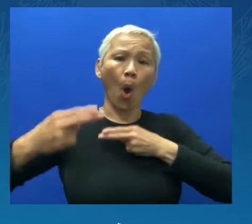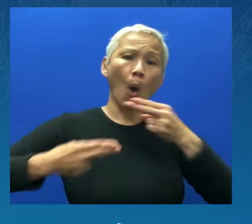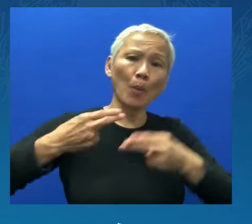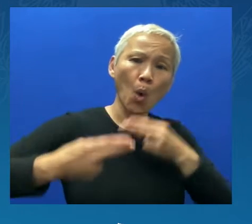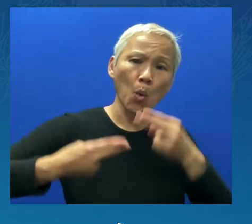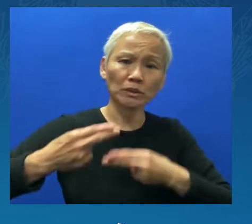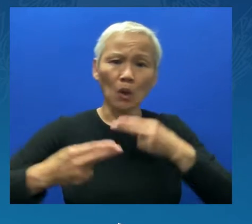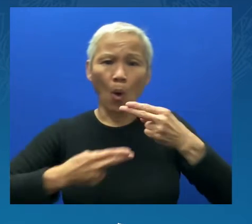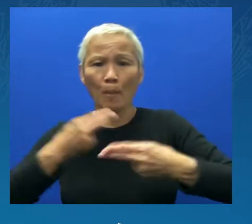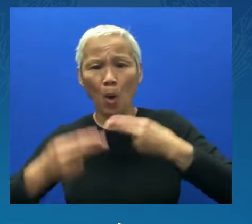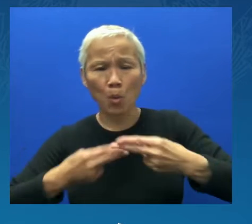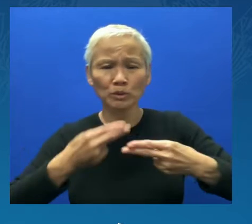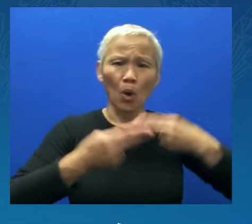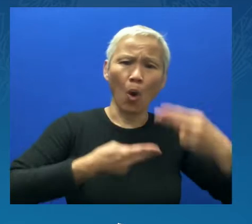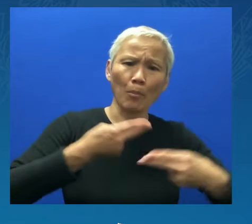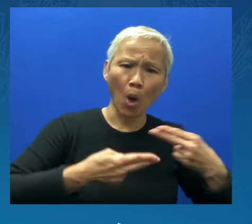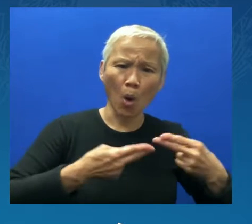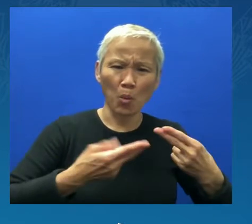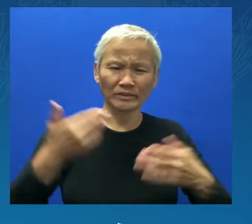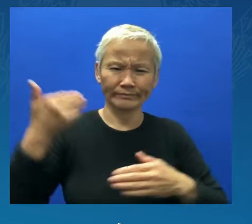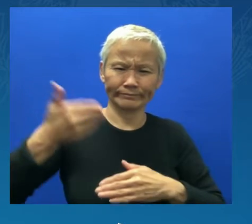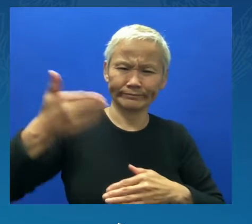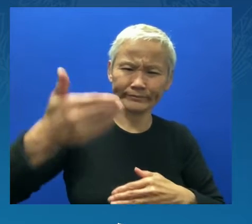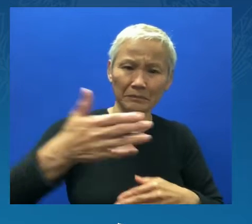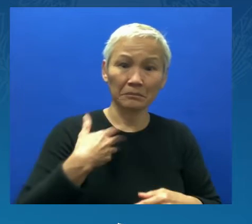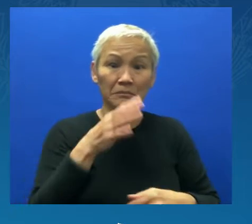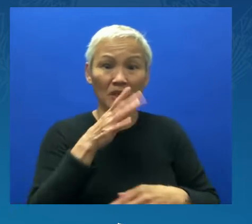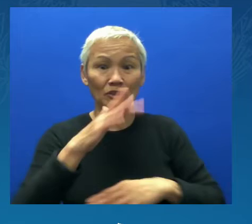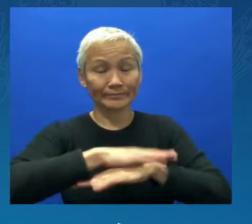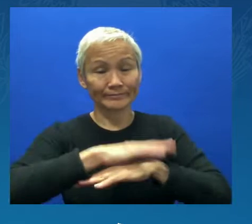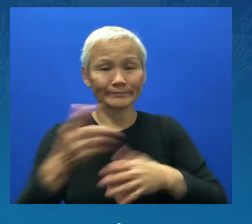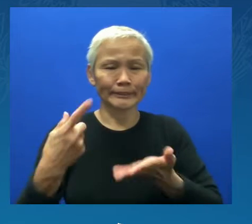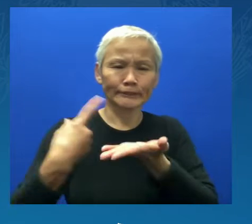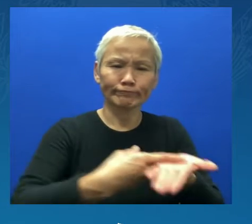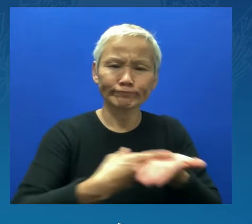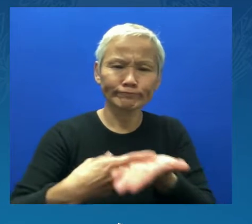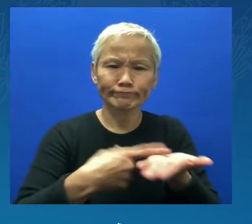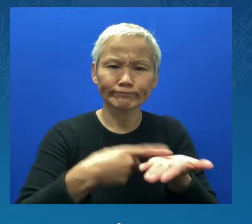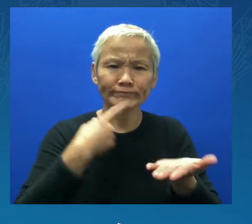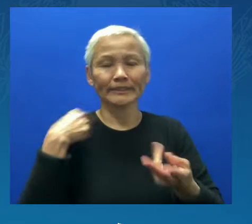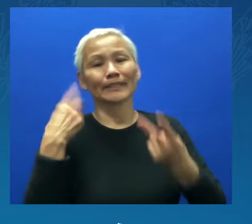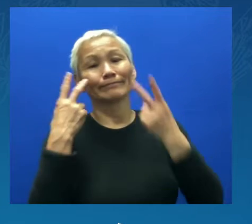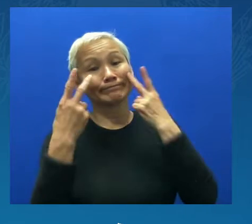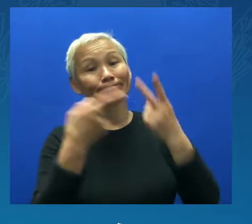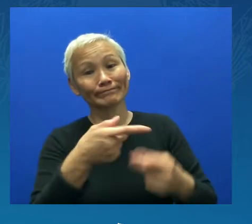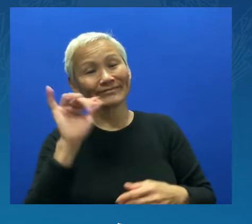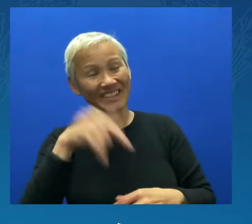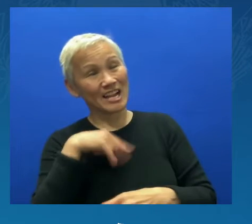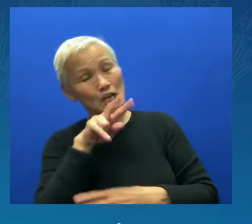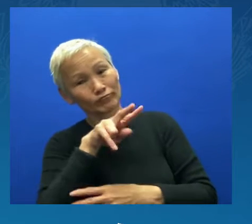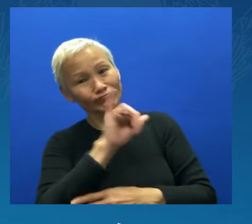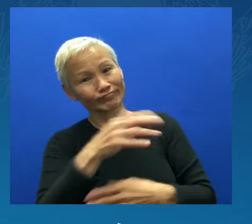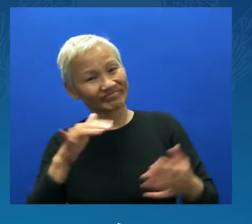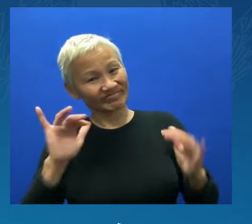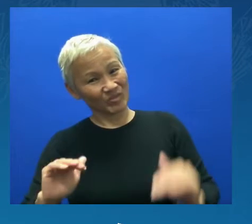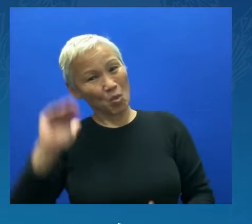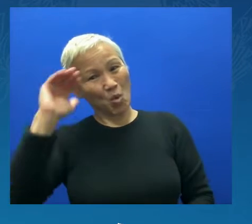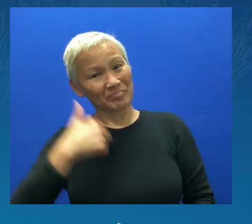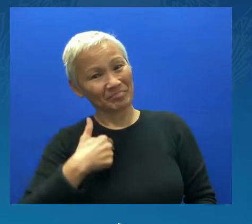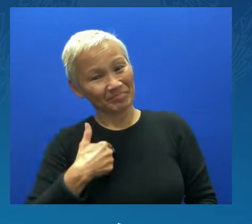at the dinner table. And, you know, and then when we look at where we are, where the highest court in our land --